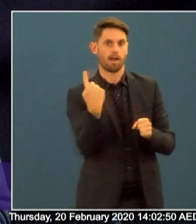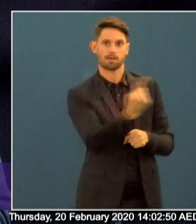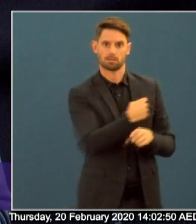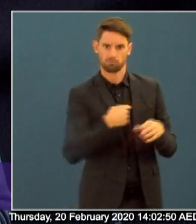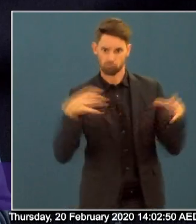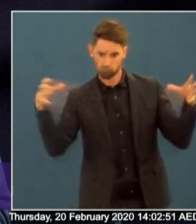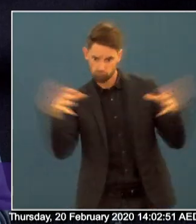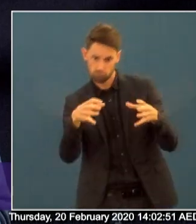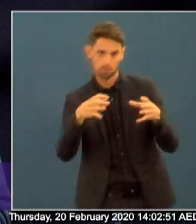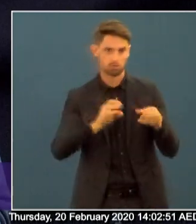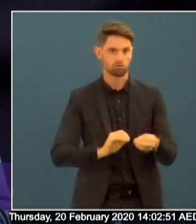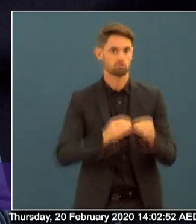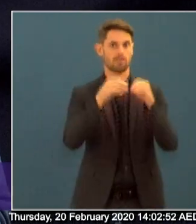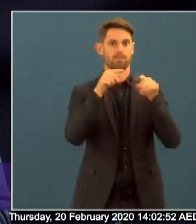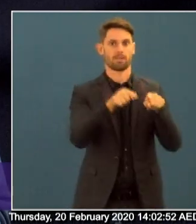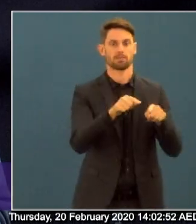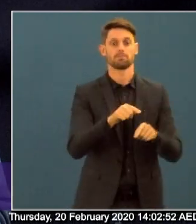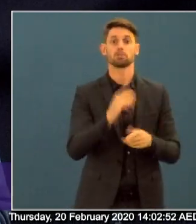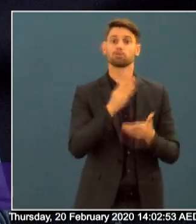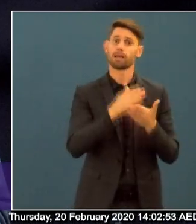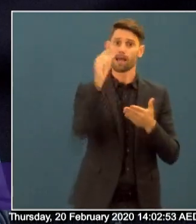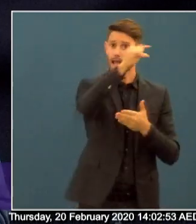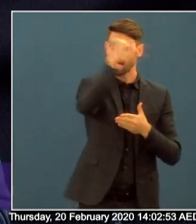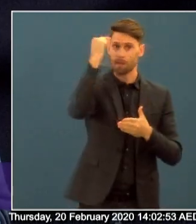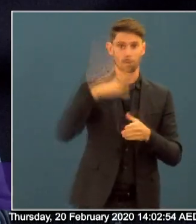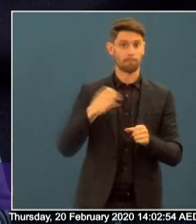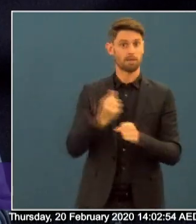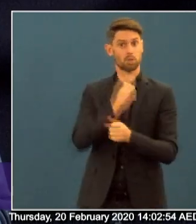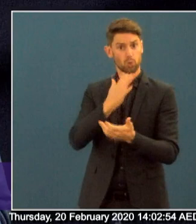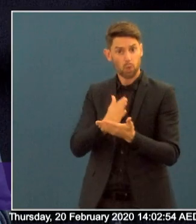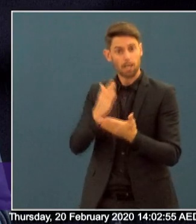at each level of the mental health services system, practitioners and